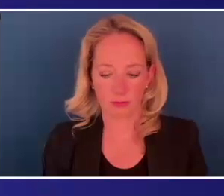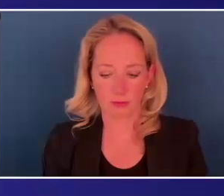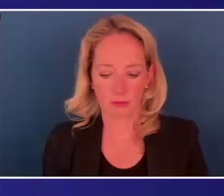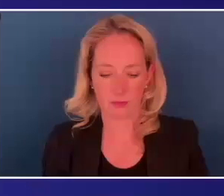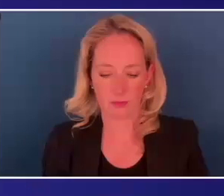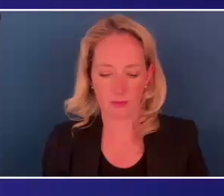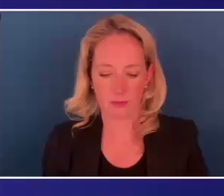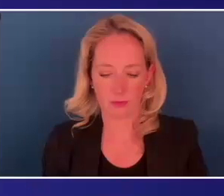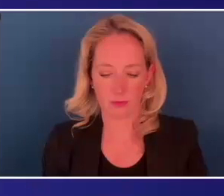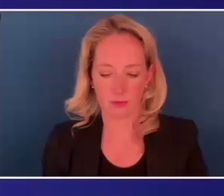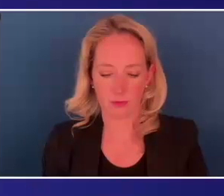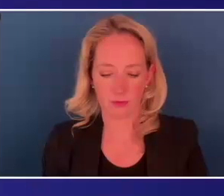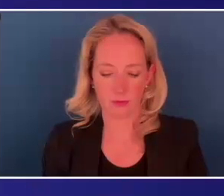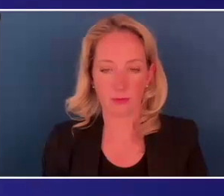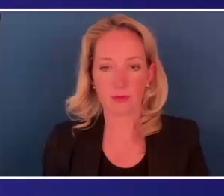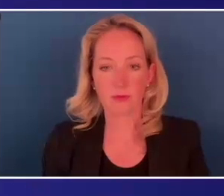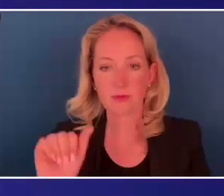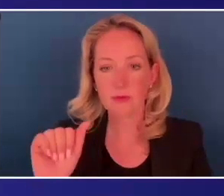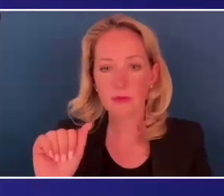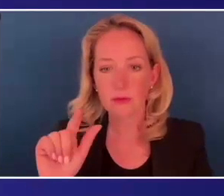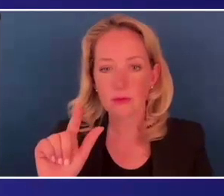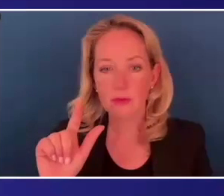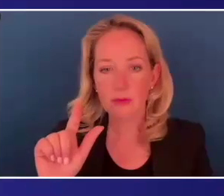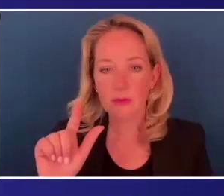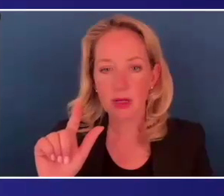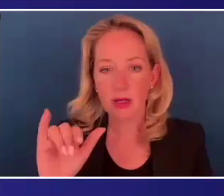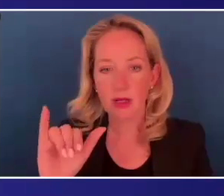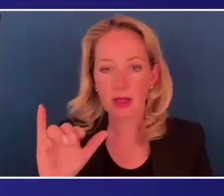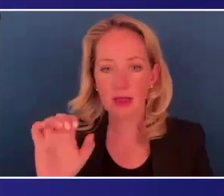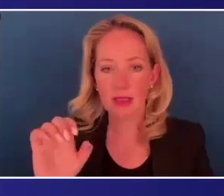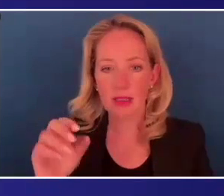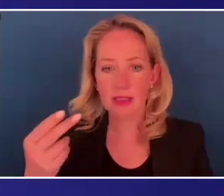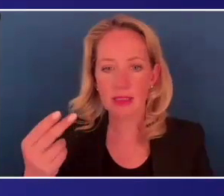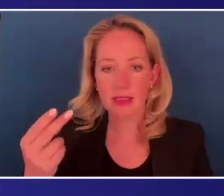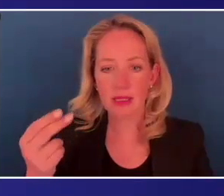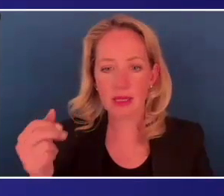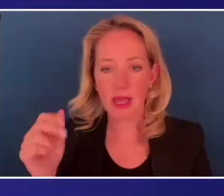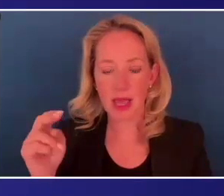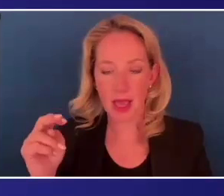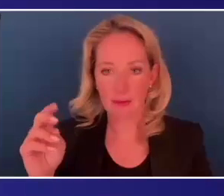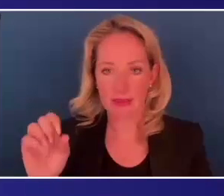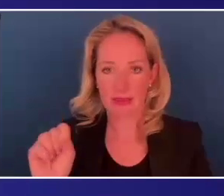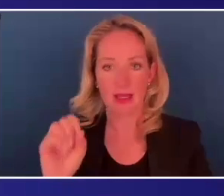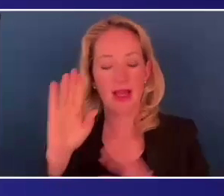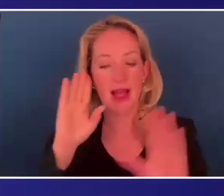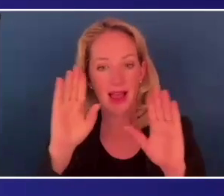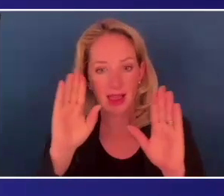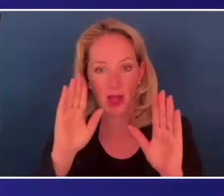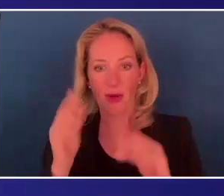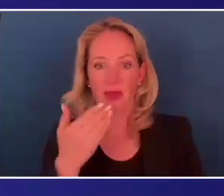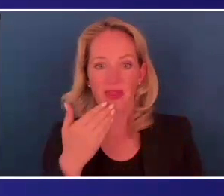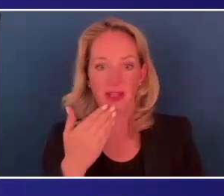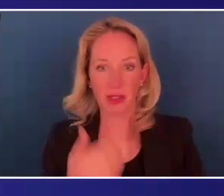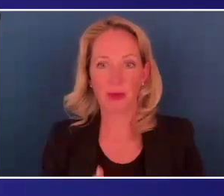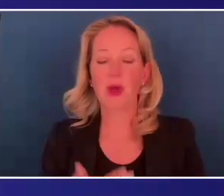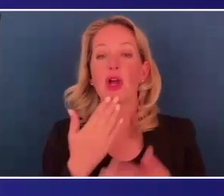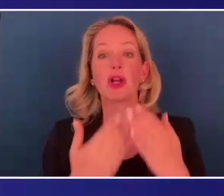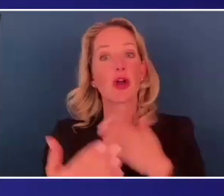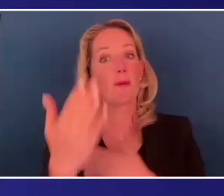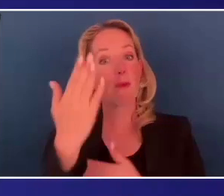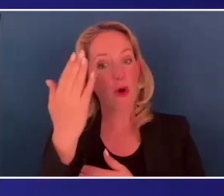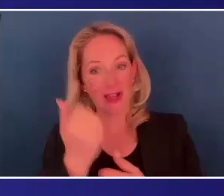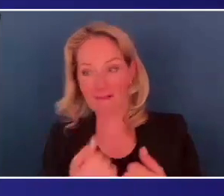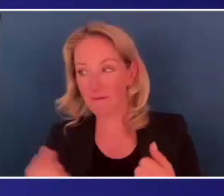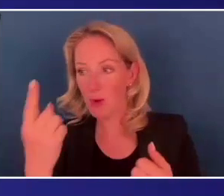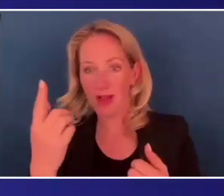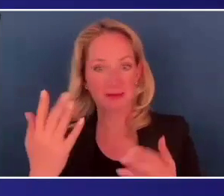Elise Hammonds, you have 3ÿmin. Hi, yes, thank you. Good morning, everyone.